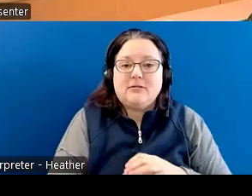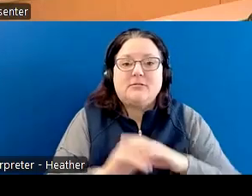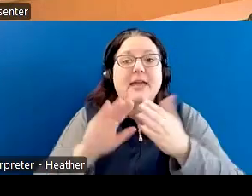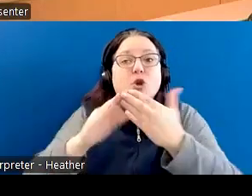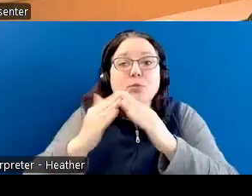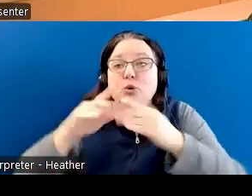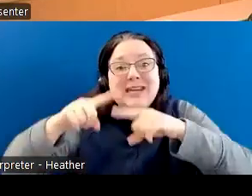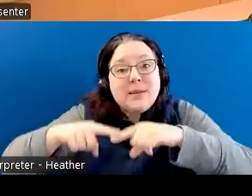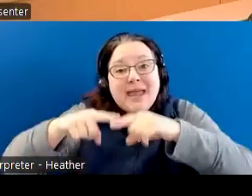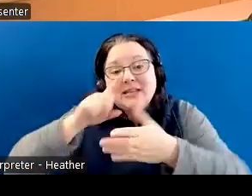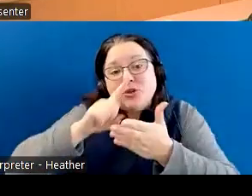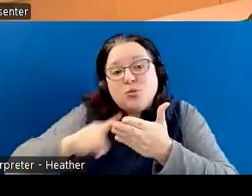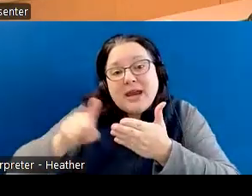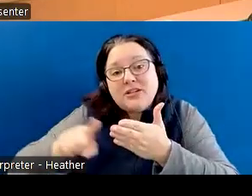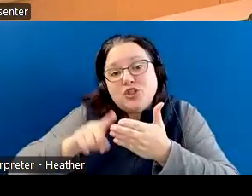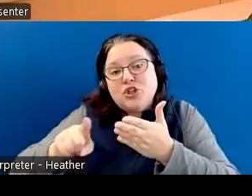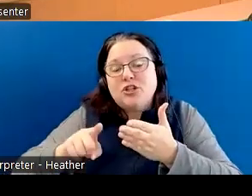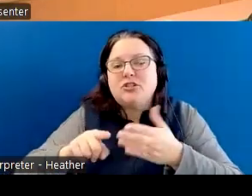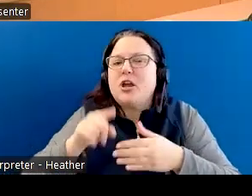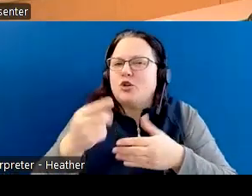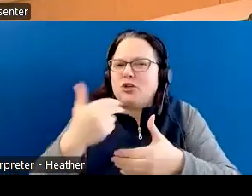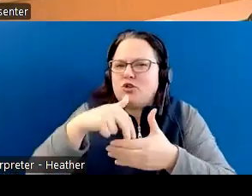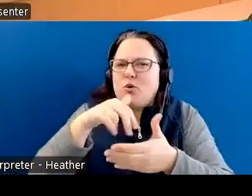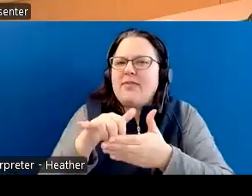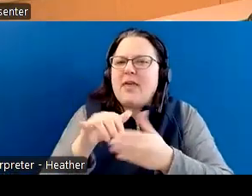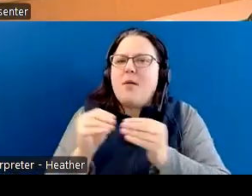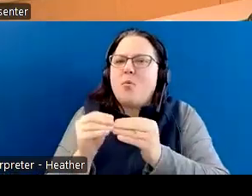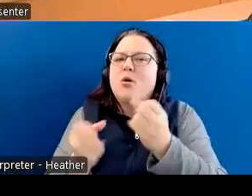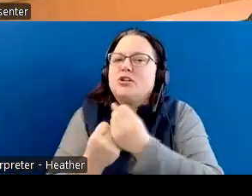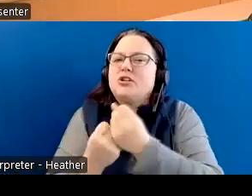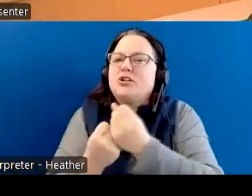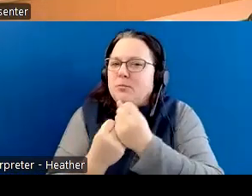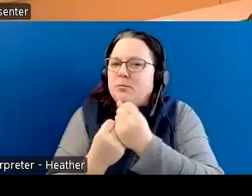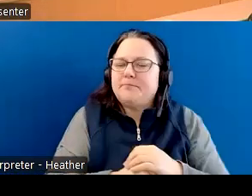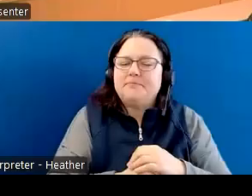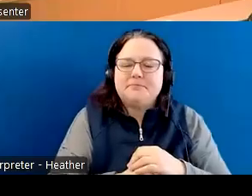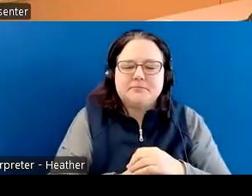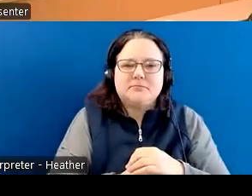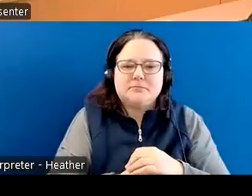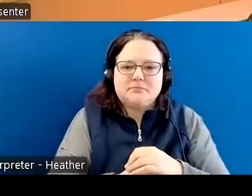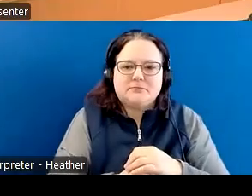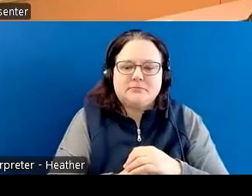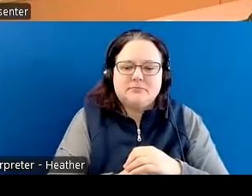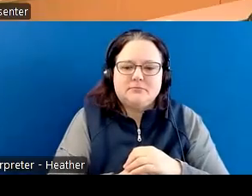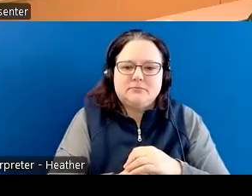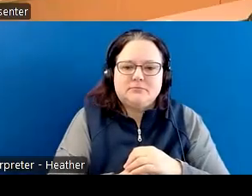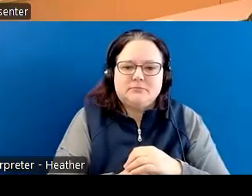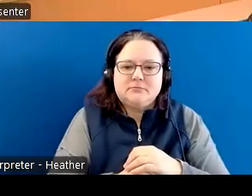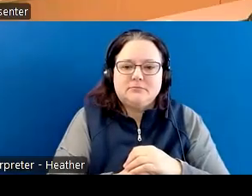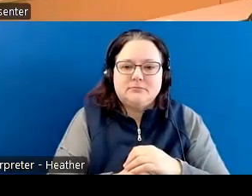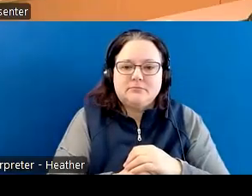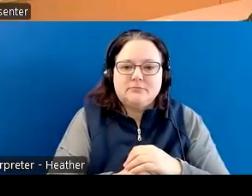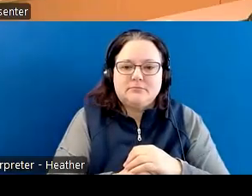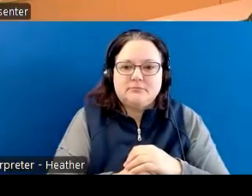maybe thinking about how our pipelines can be more supportive, less ablelist, all that jazz.